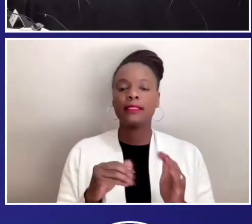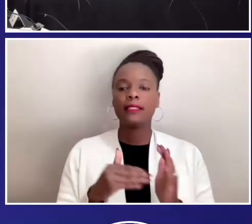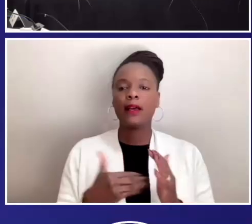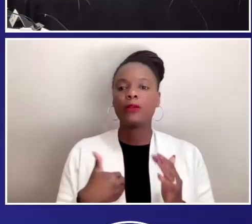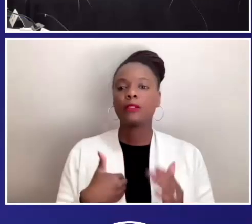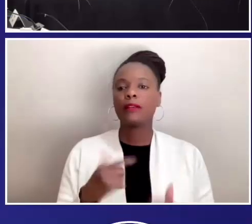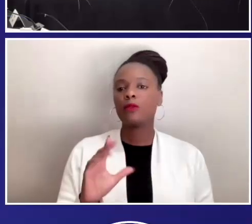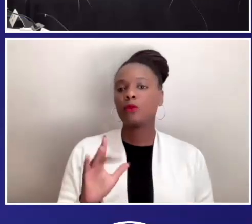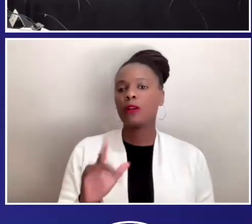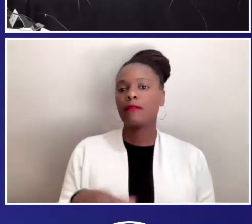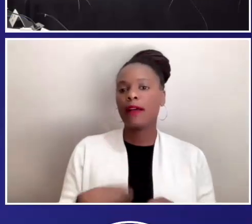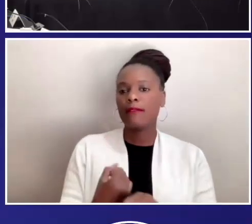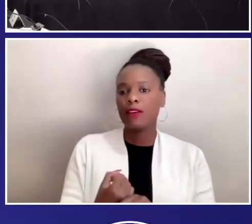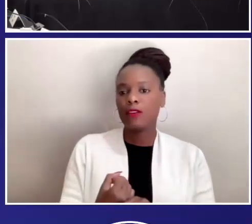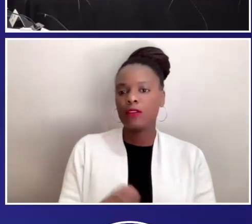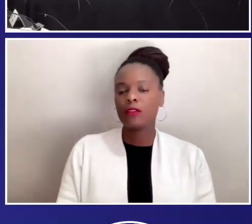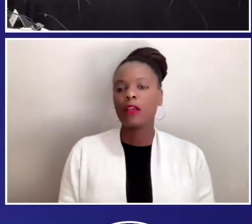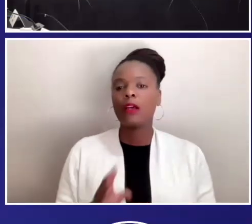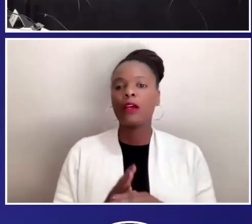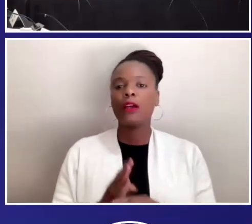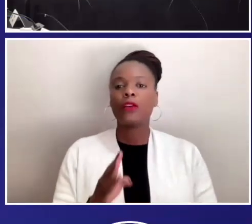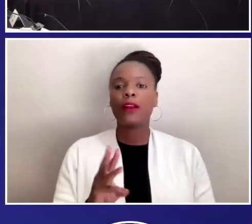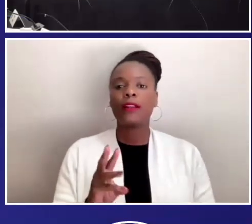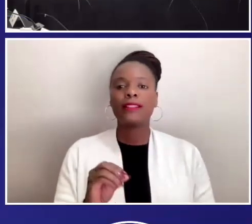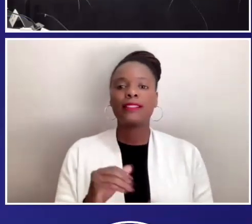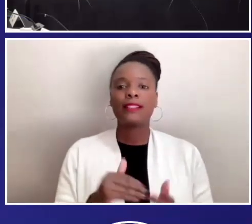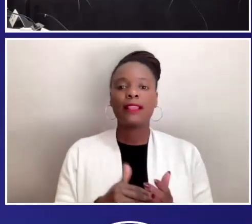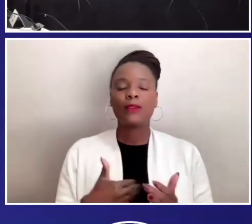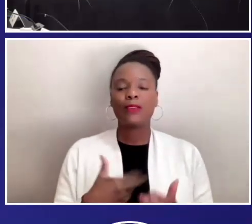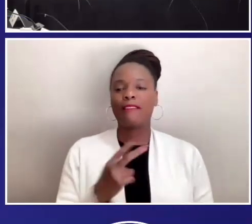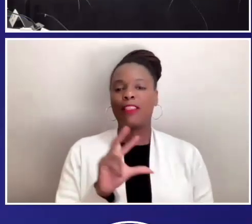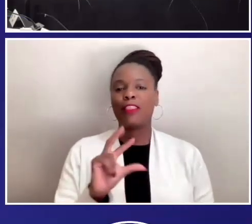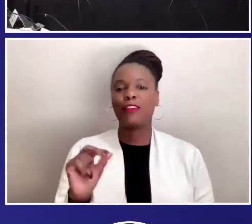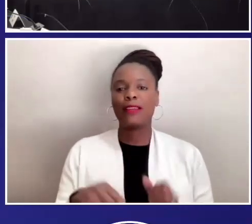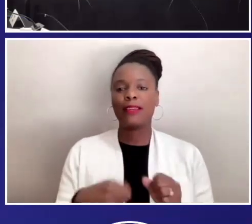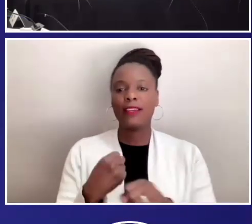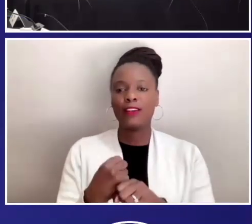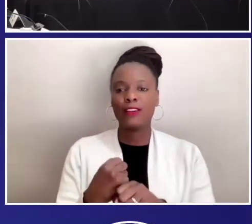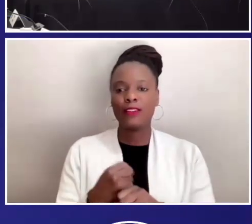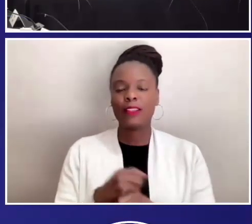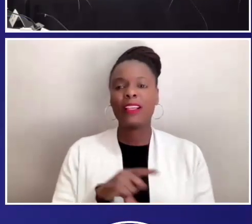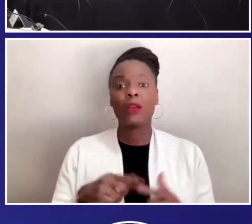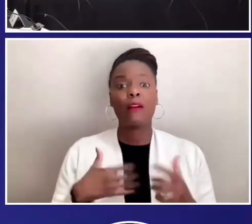Then we have a whole lot of text on this very next page. And so, four here also says that those